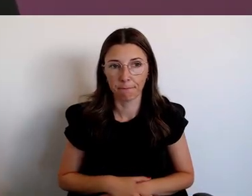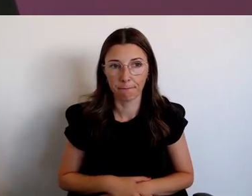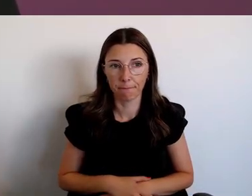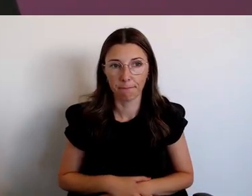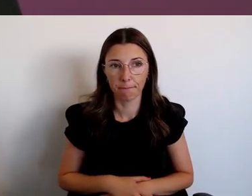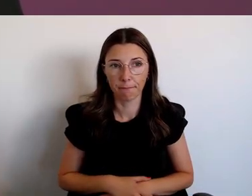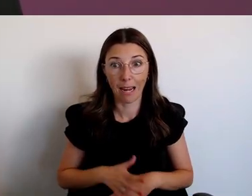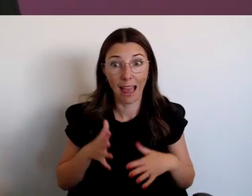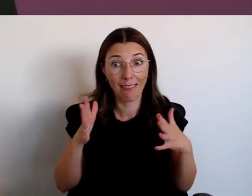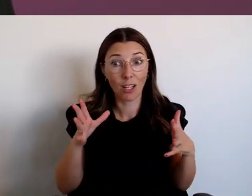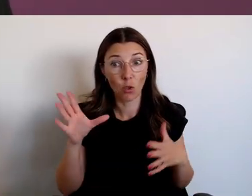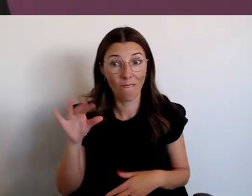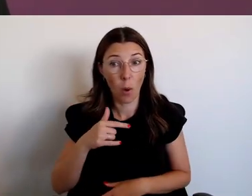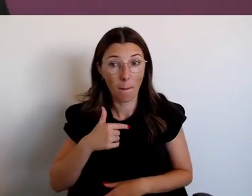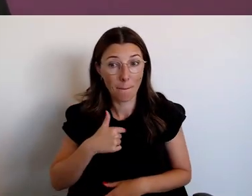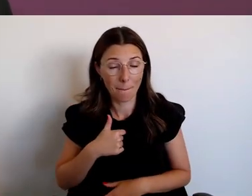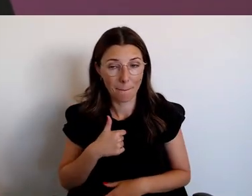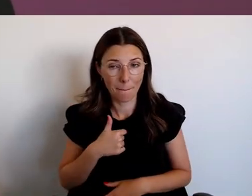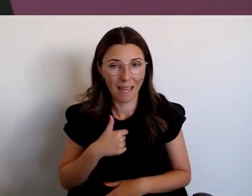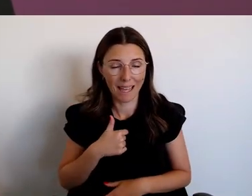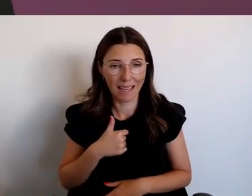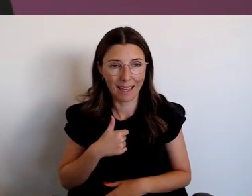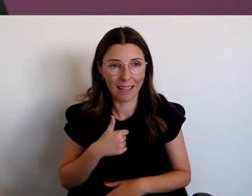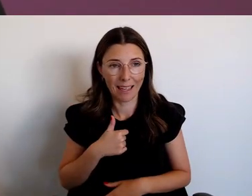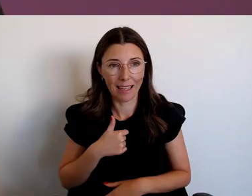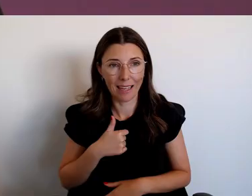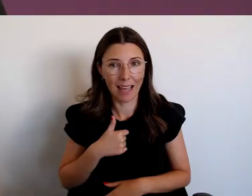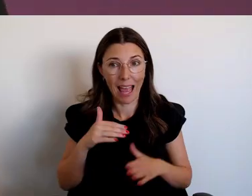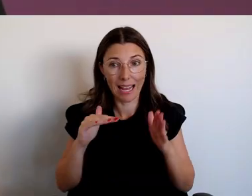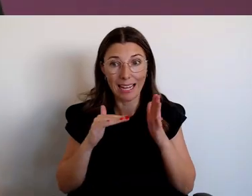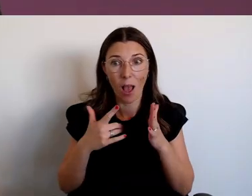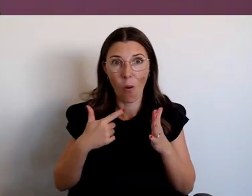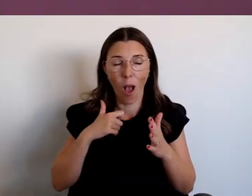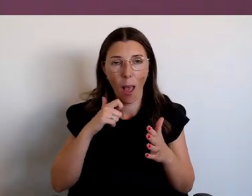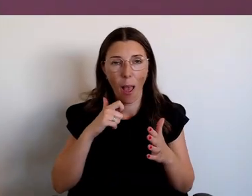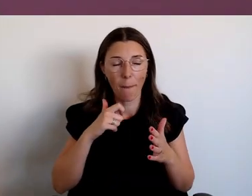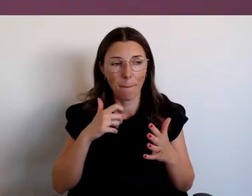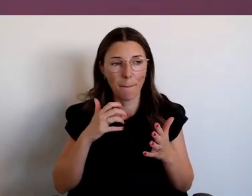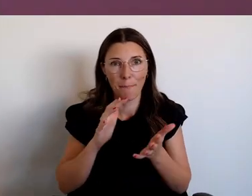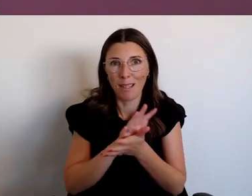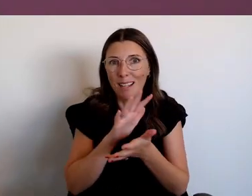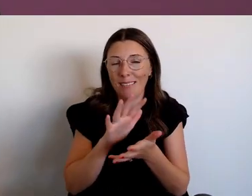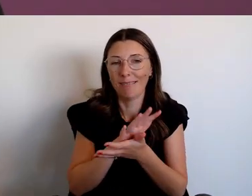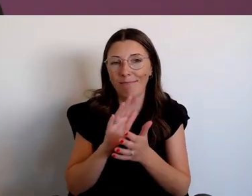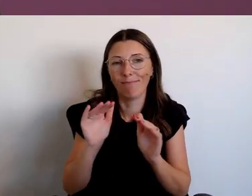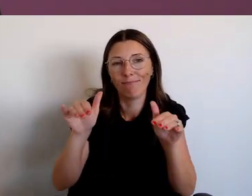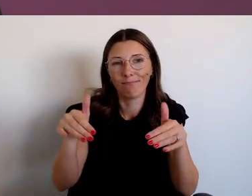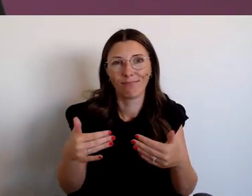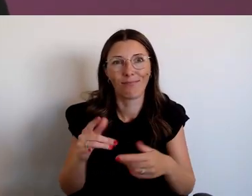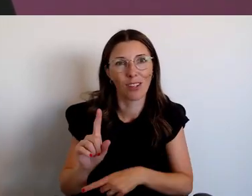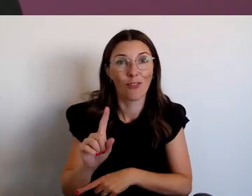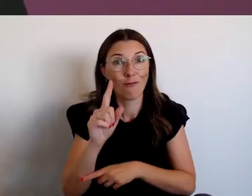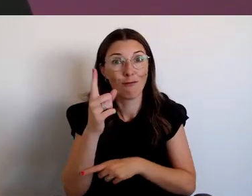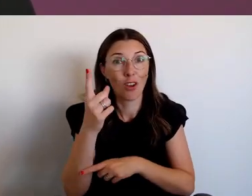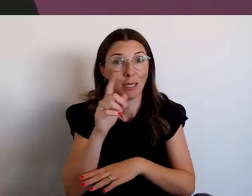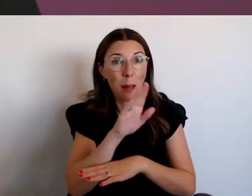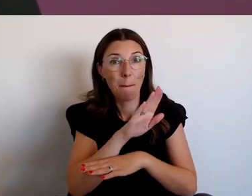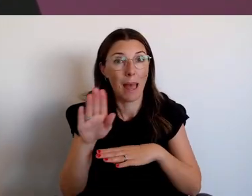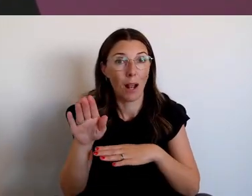And that's it for me. So I am now delighted to introduce our first panel